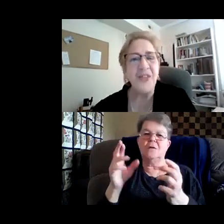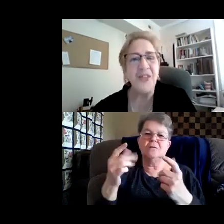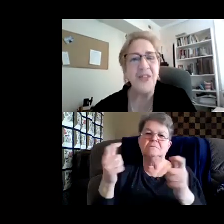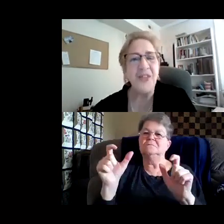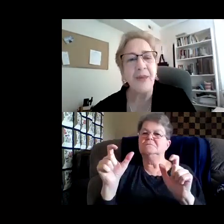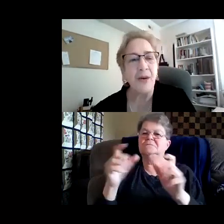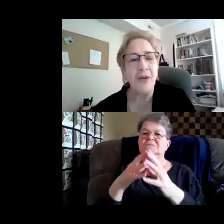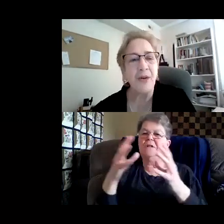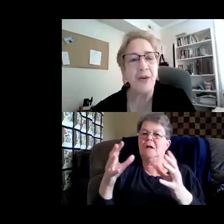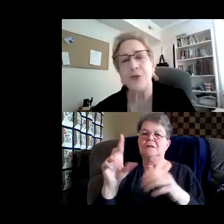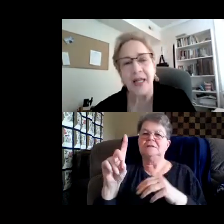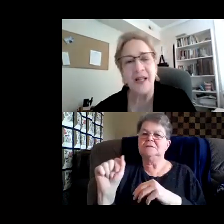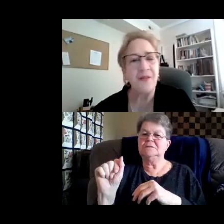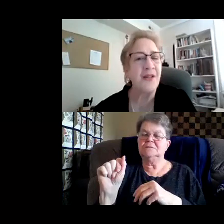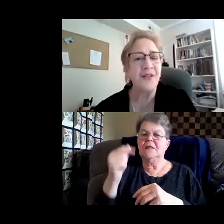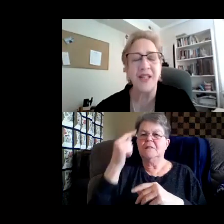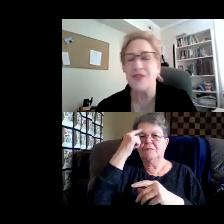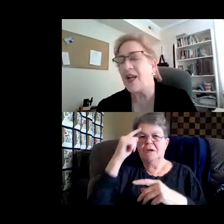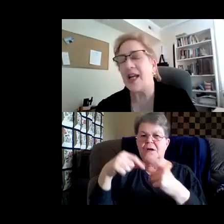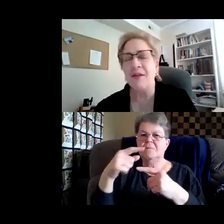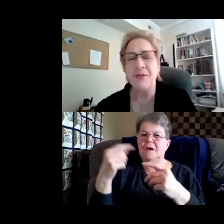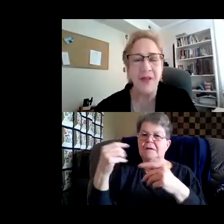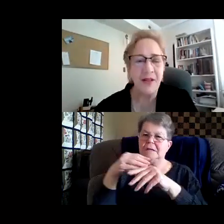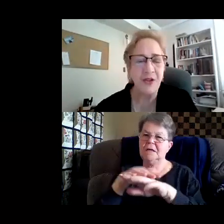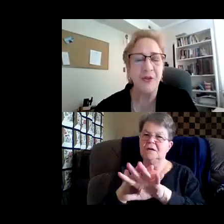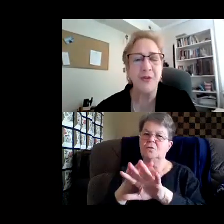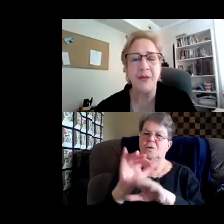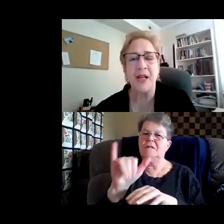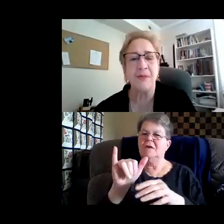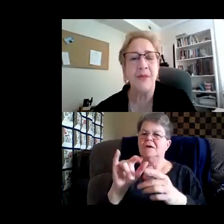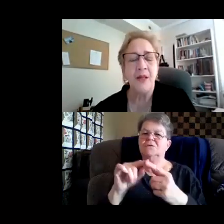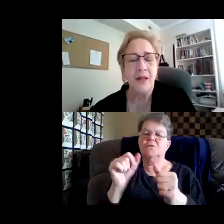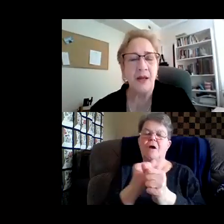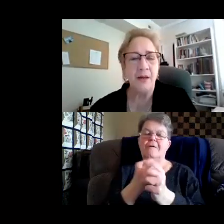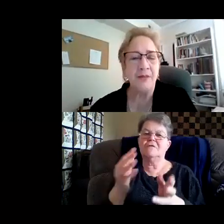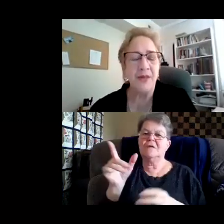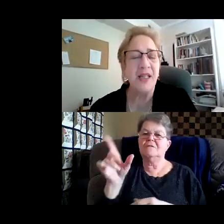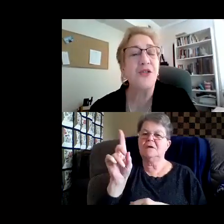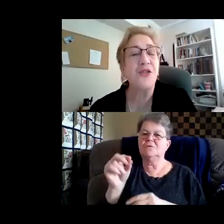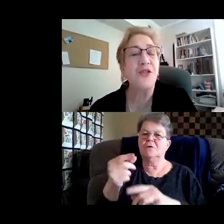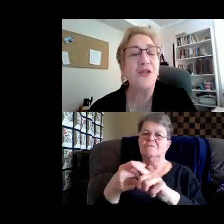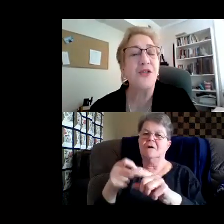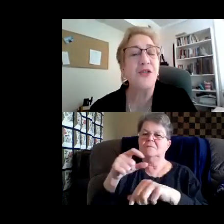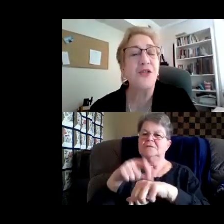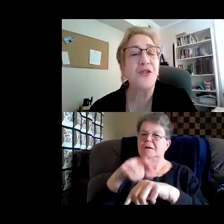Thinking about integrating this into everything they do from the time kids are small.